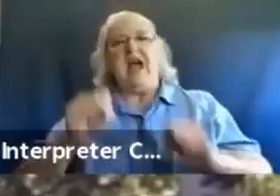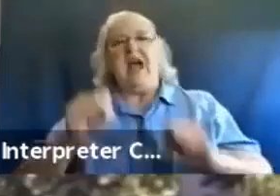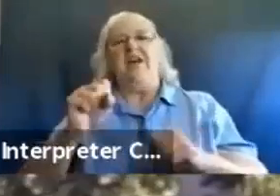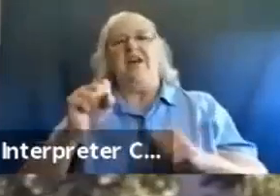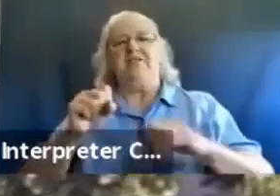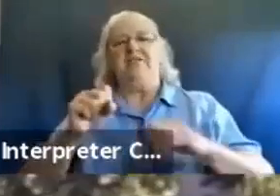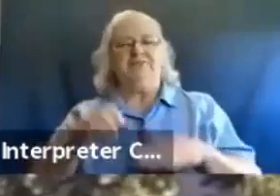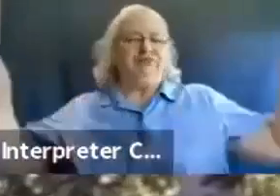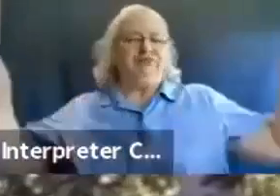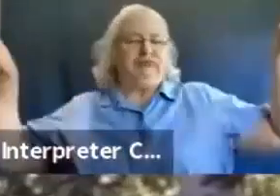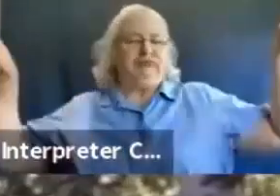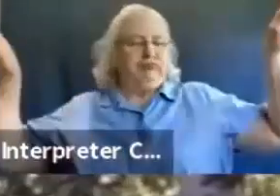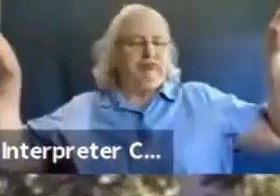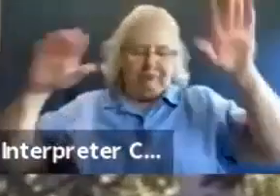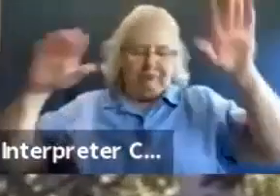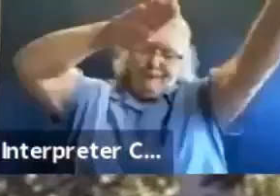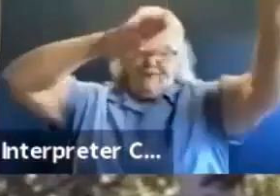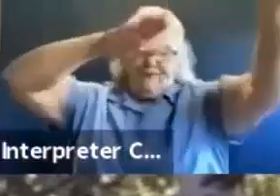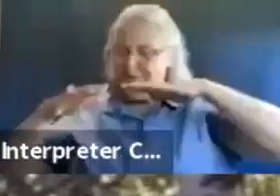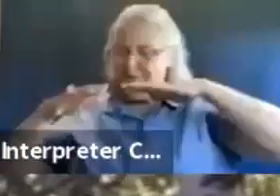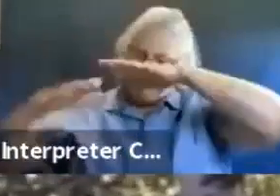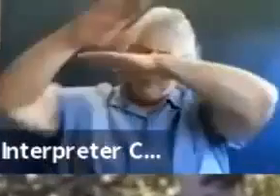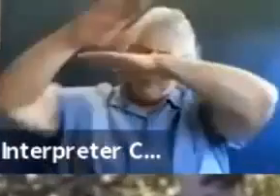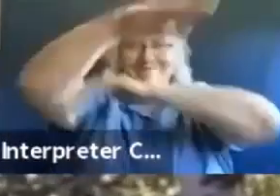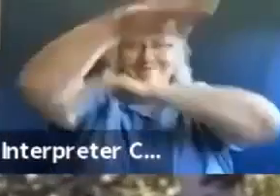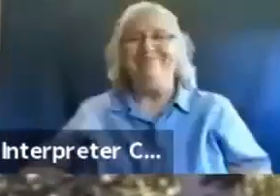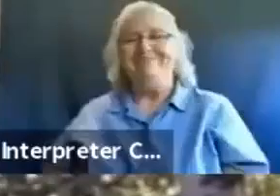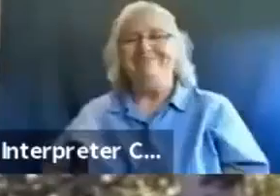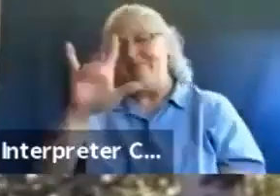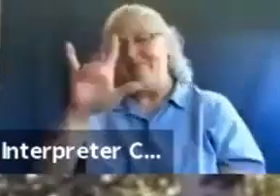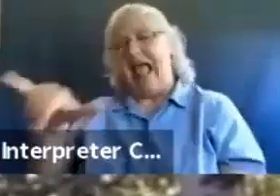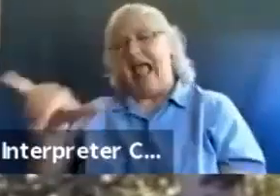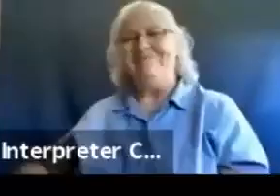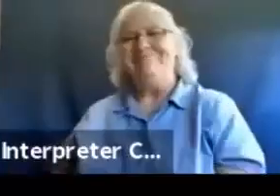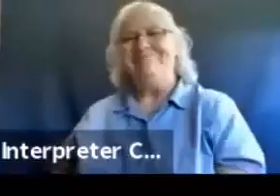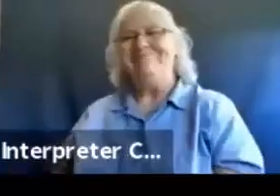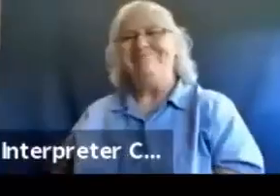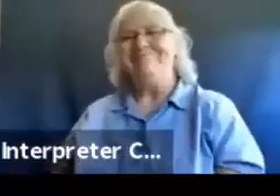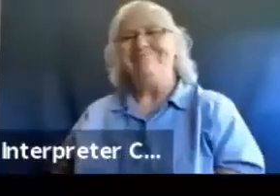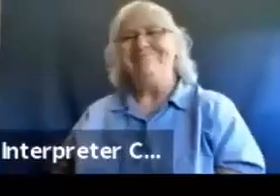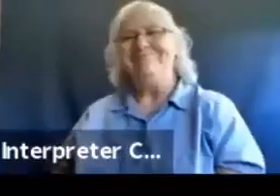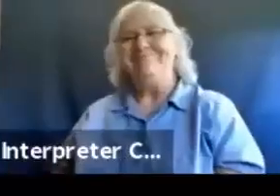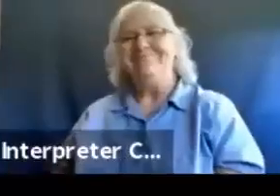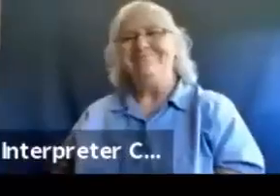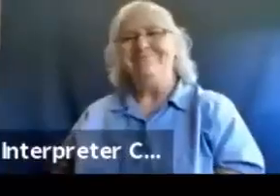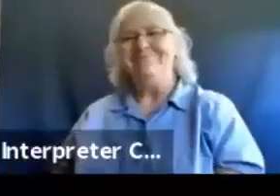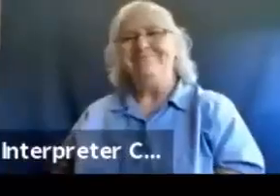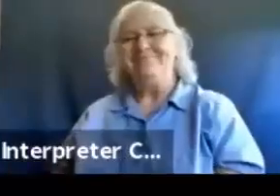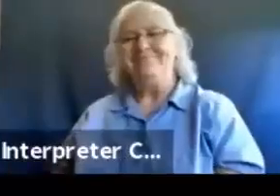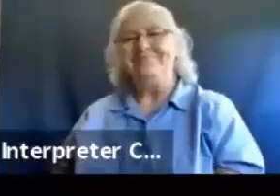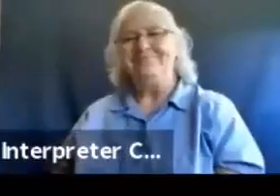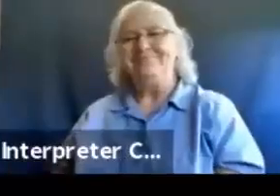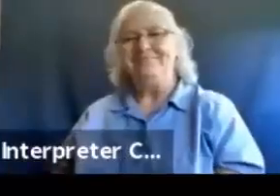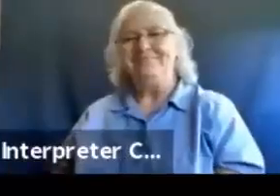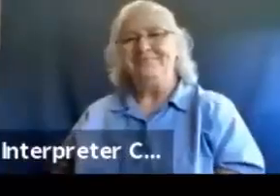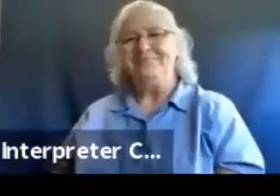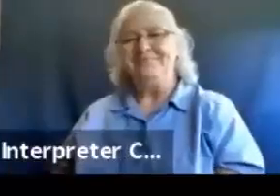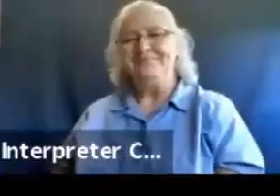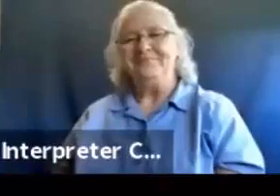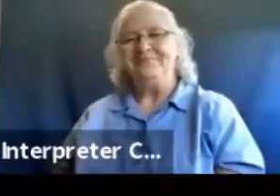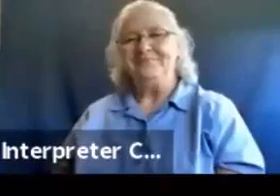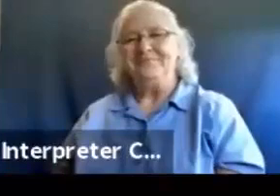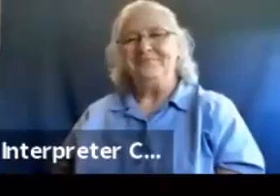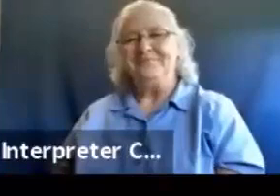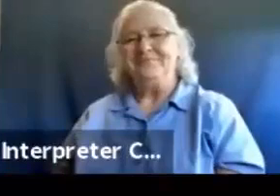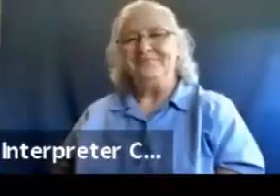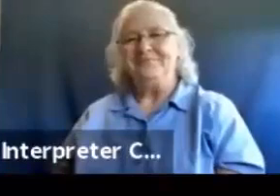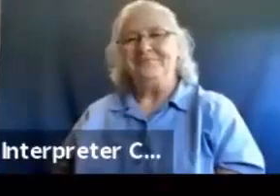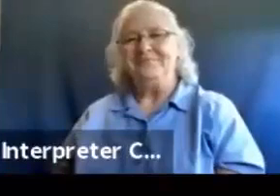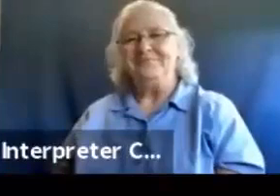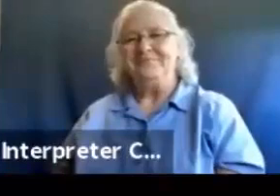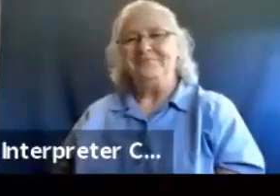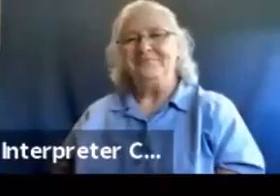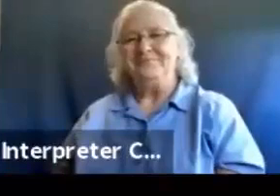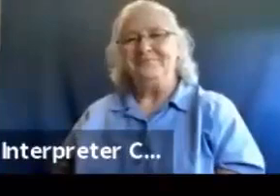Brown. 11:57:25 I only know a little bit of 11:57:28 ASL. I'm sorry.